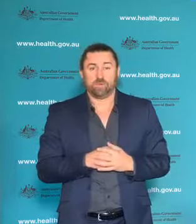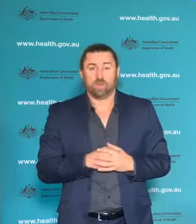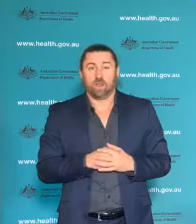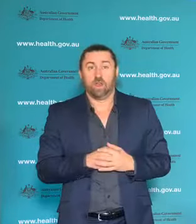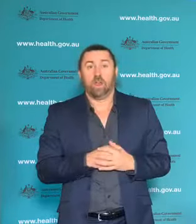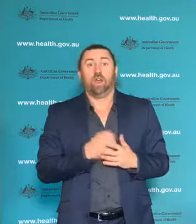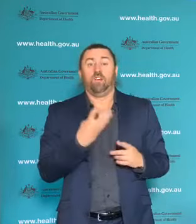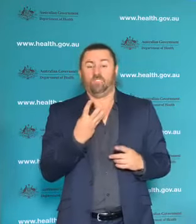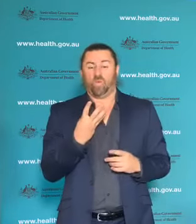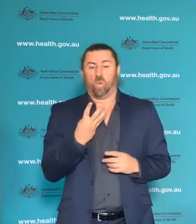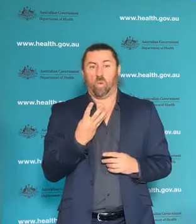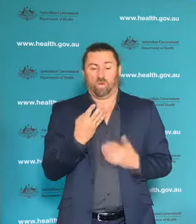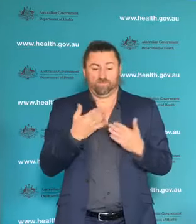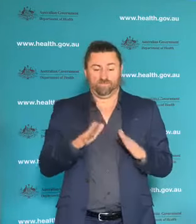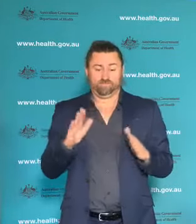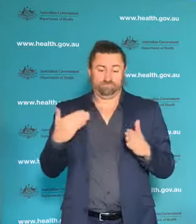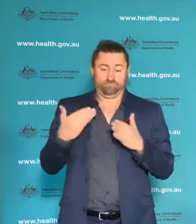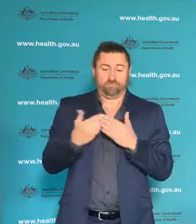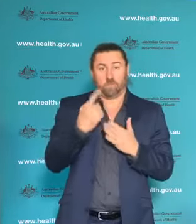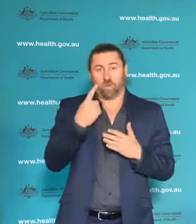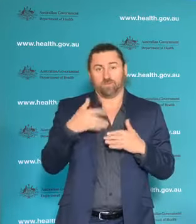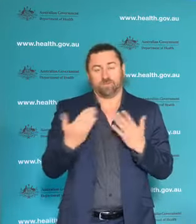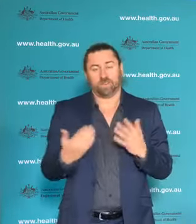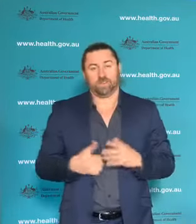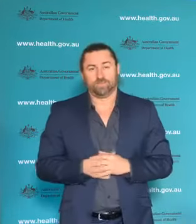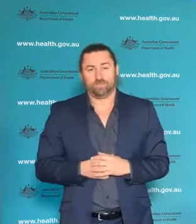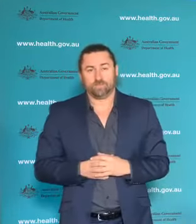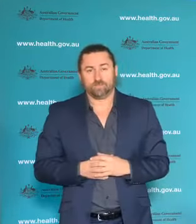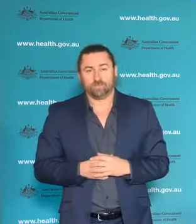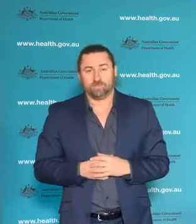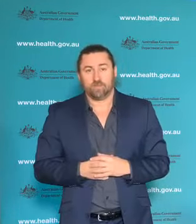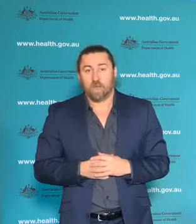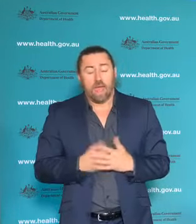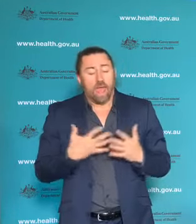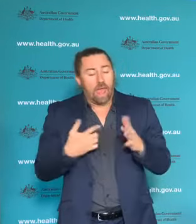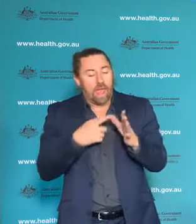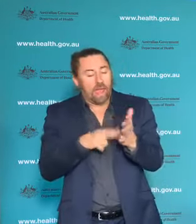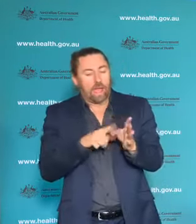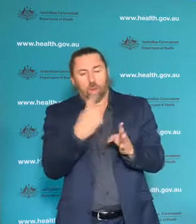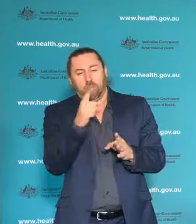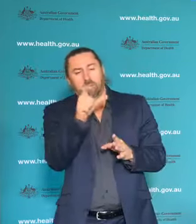past 24 hours. Every death from COVID-19 is a tragedy